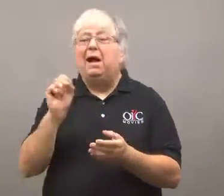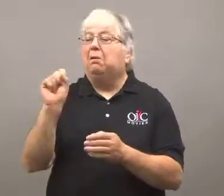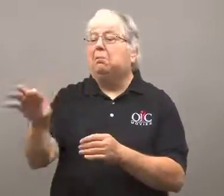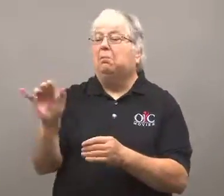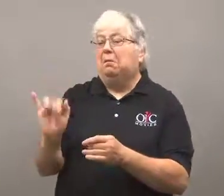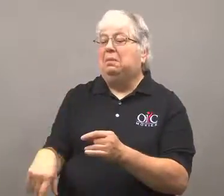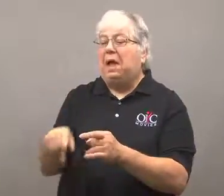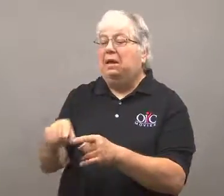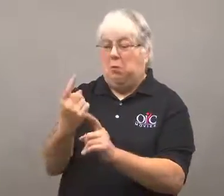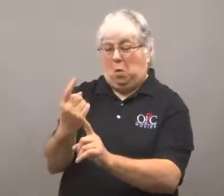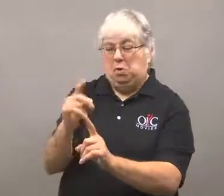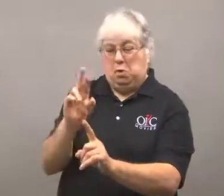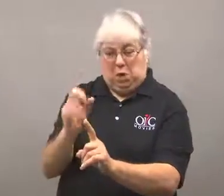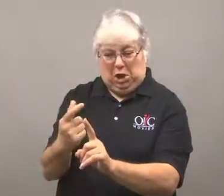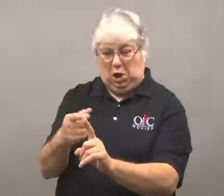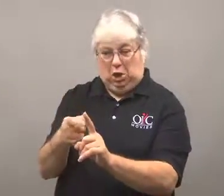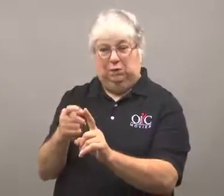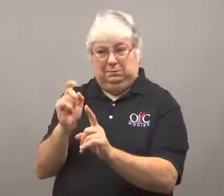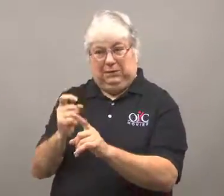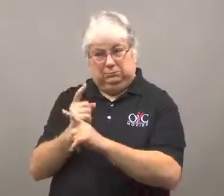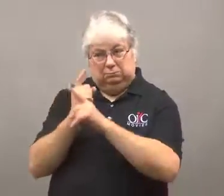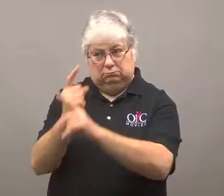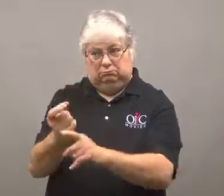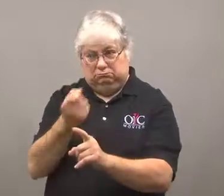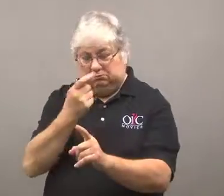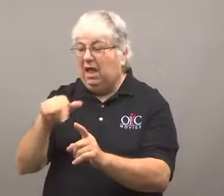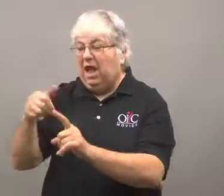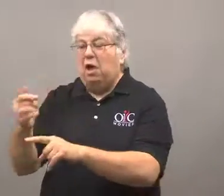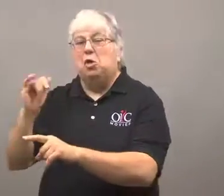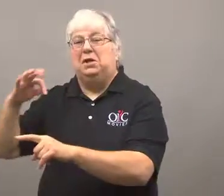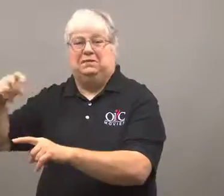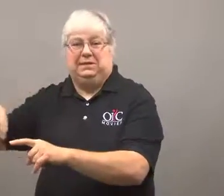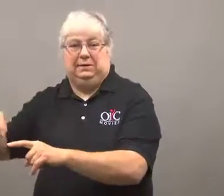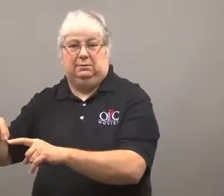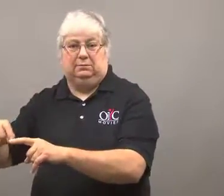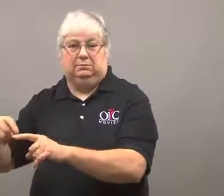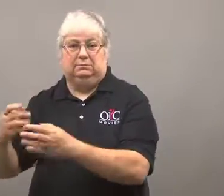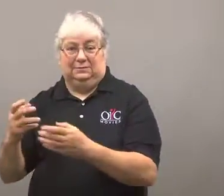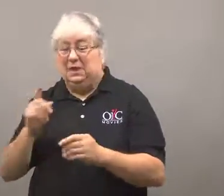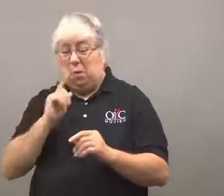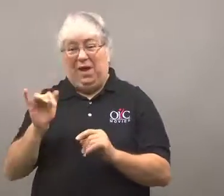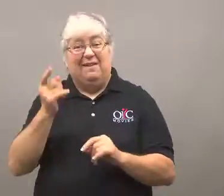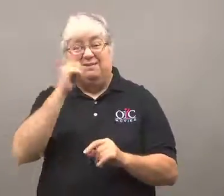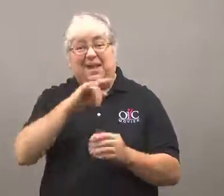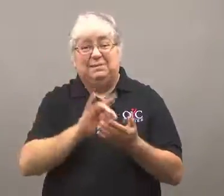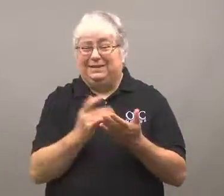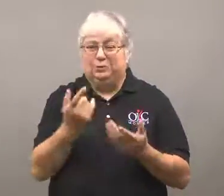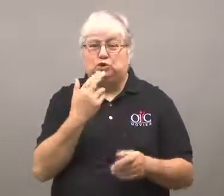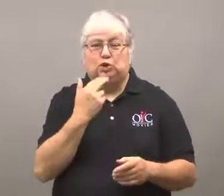They were told to take the tablets in the first box on a regular basis, and the second, as needed.